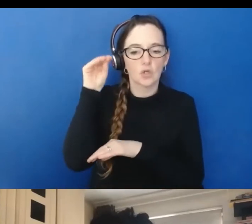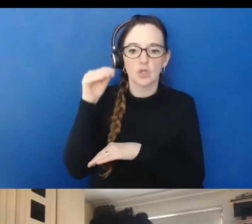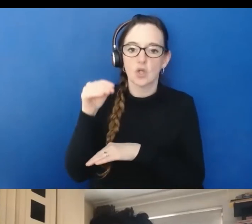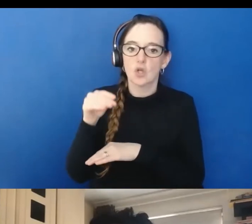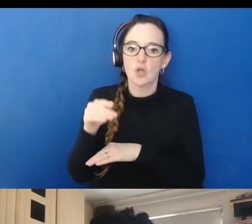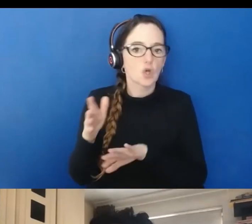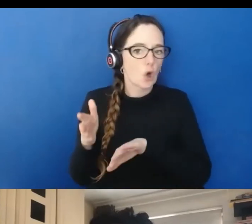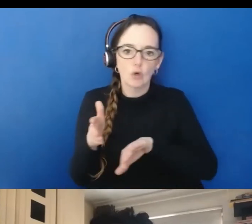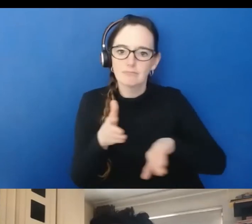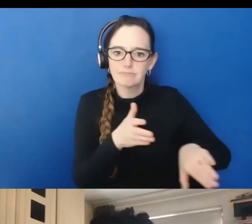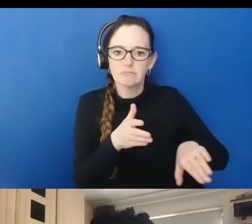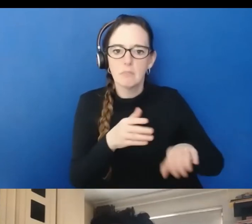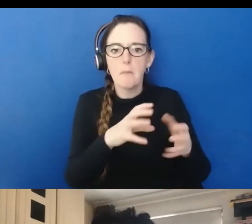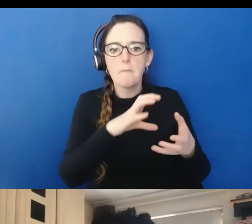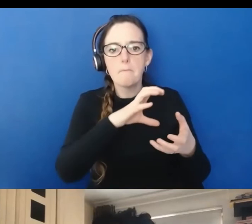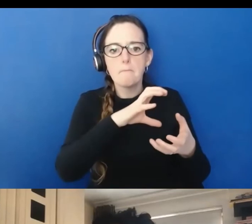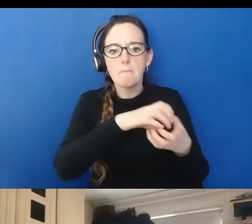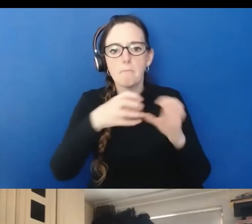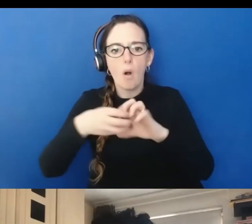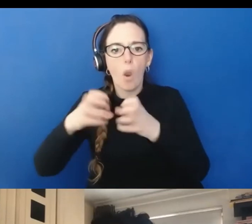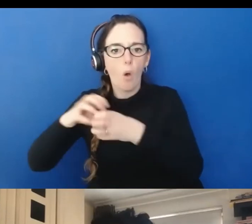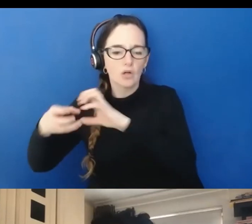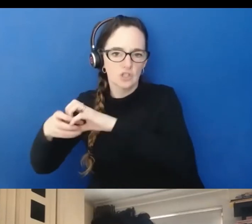reason why we decided to do it like that is because